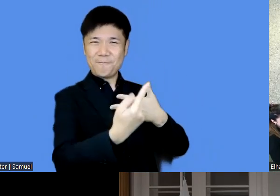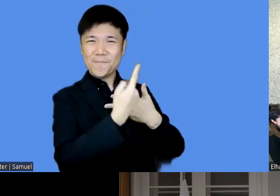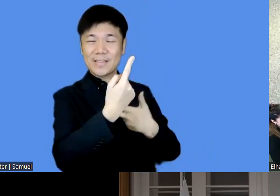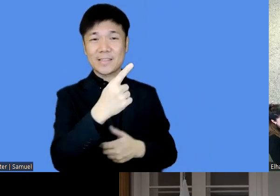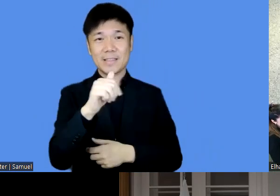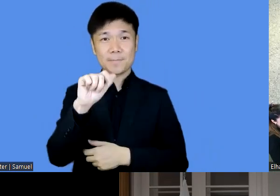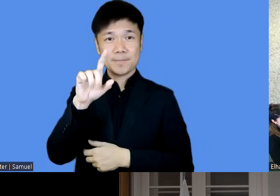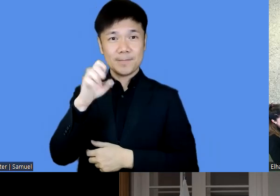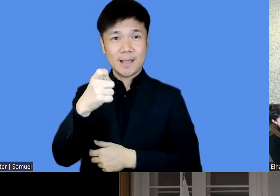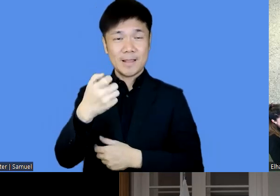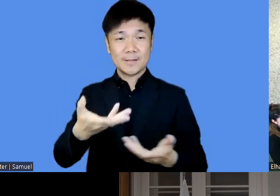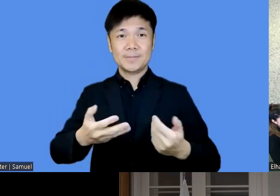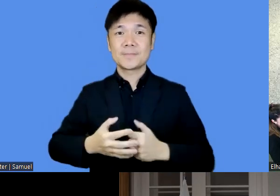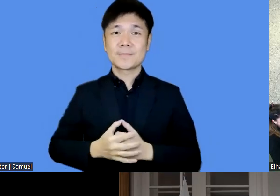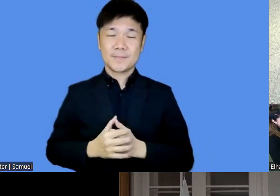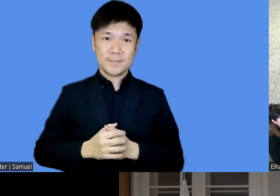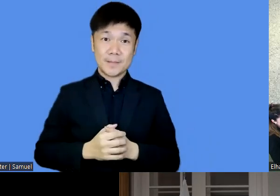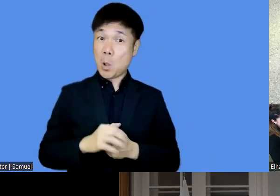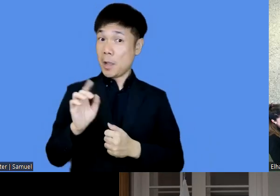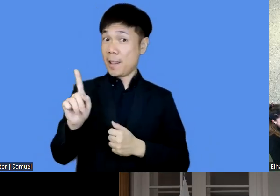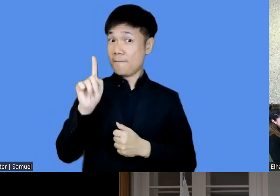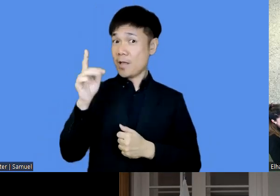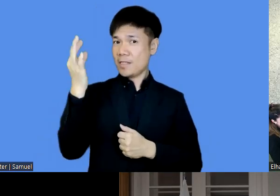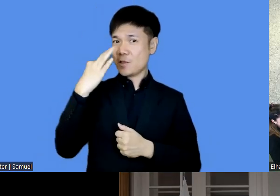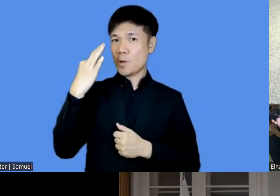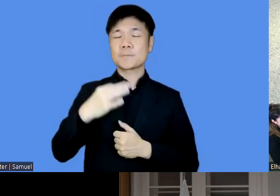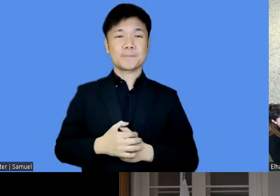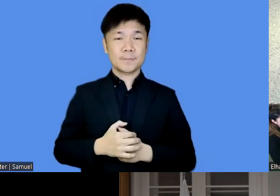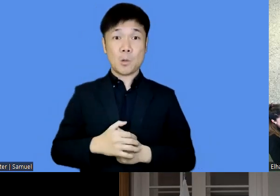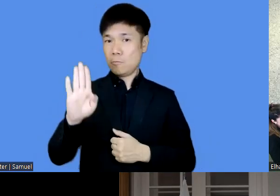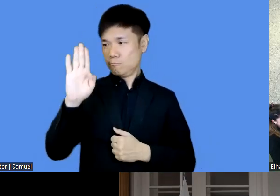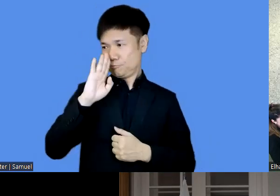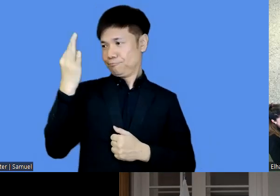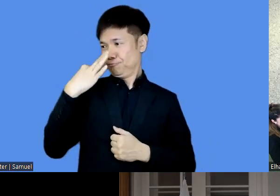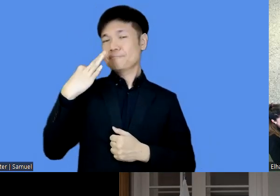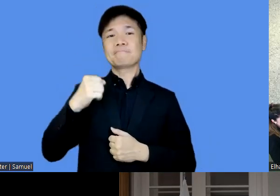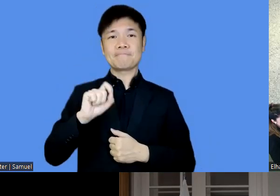Alexandre Breitegger: Yes, the first question was directly addressed to me.